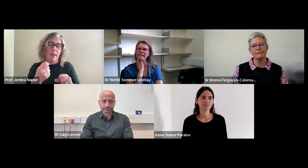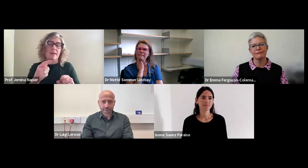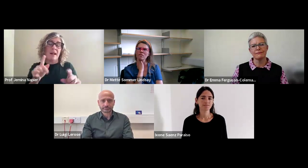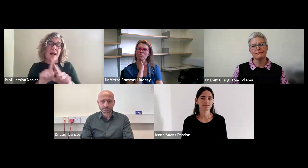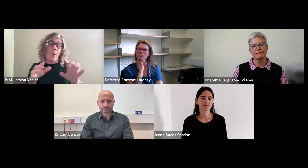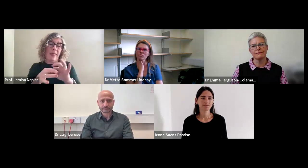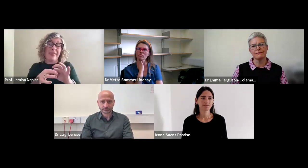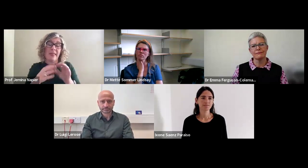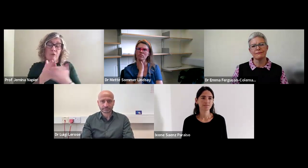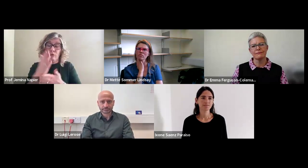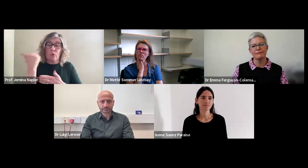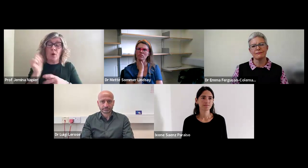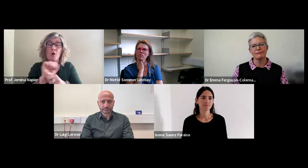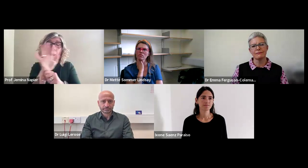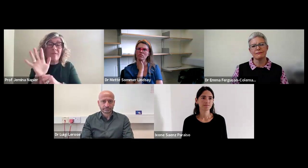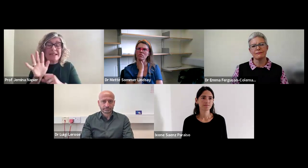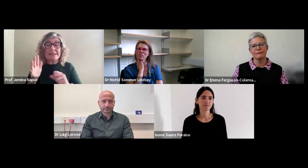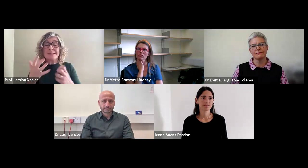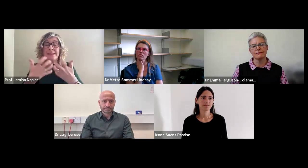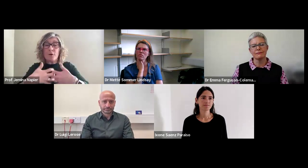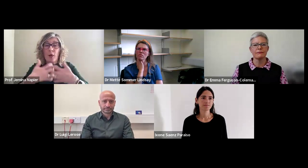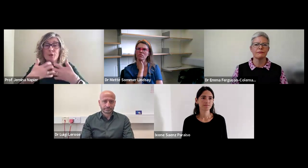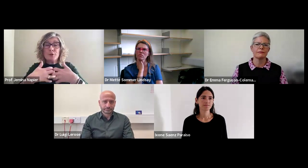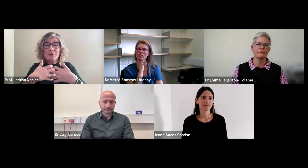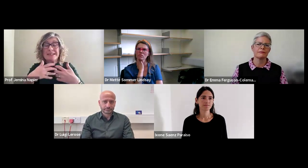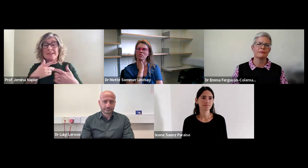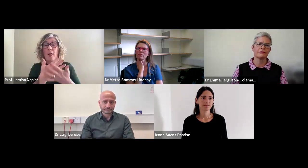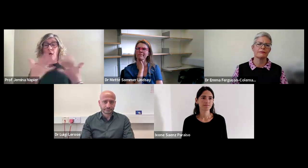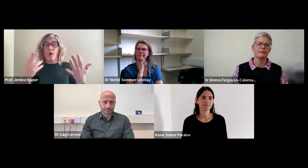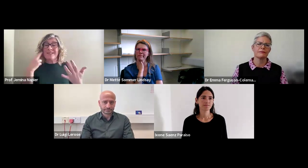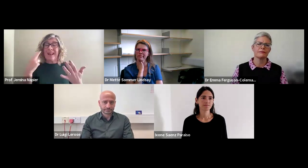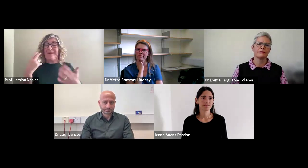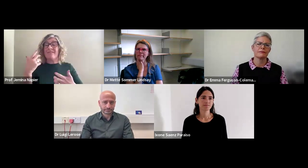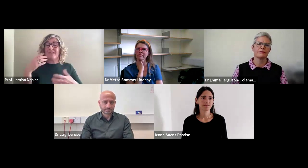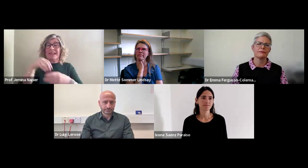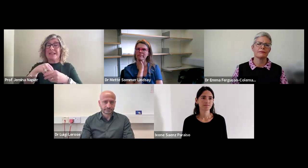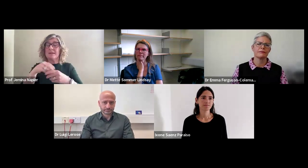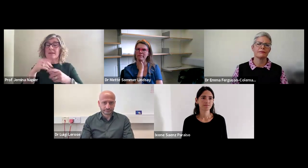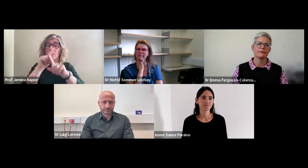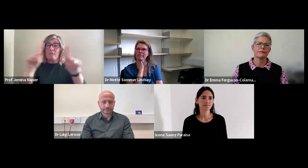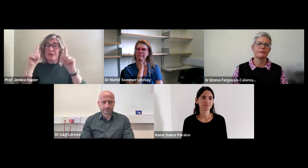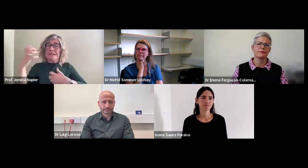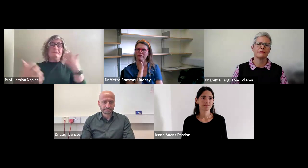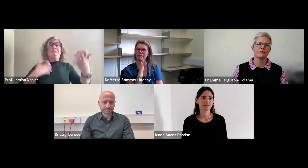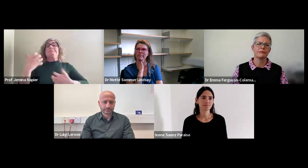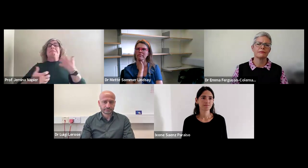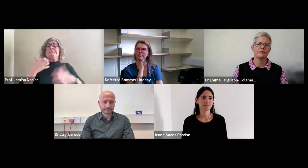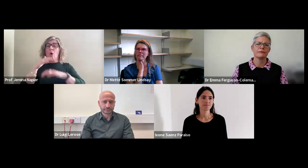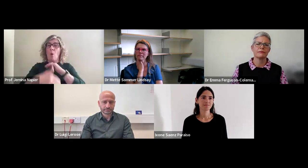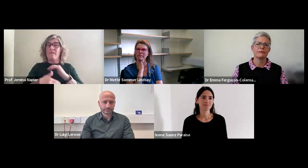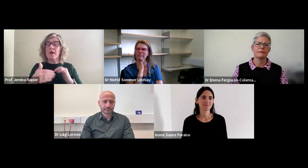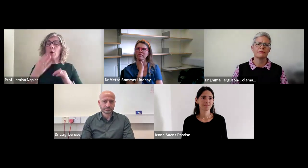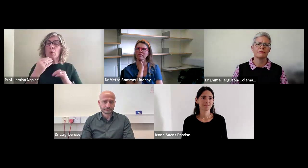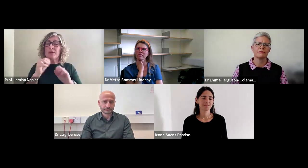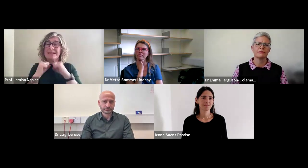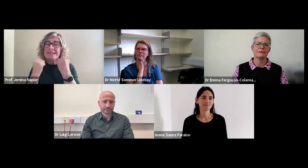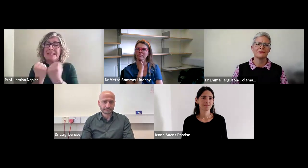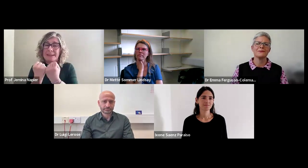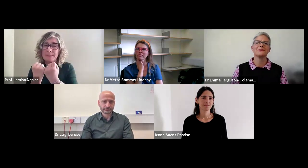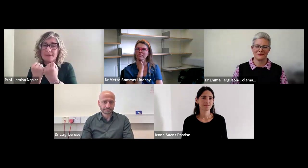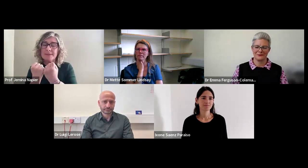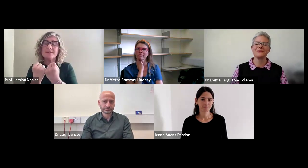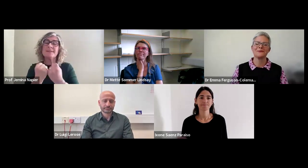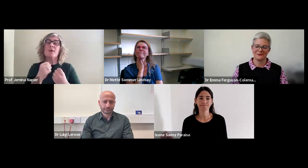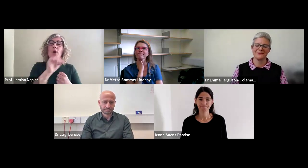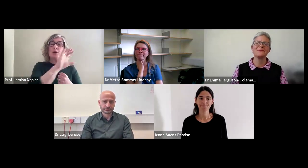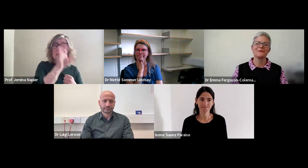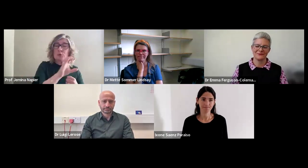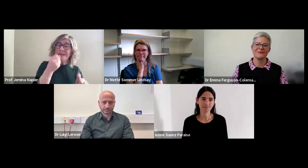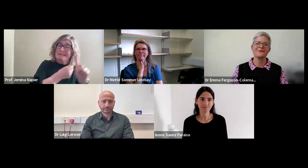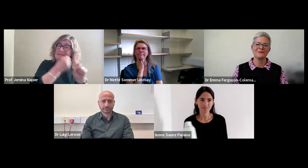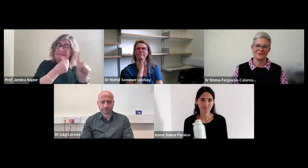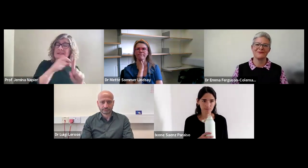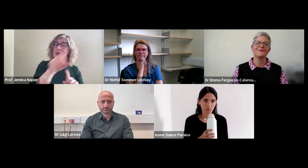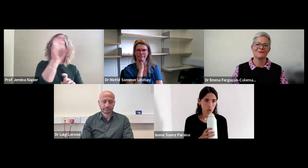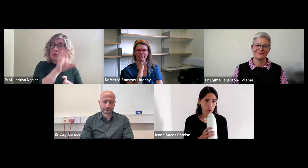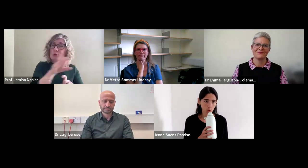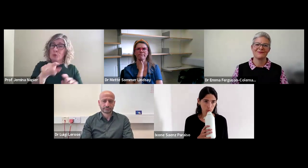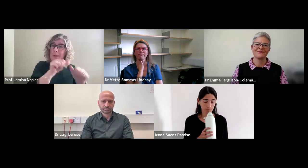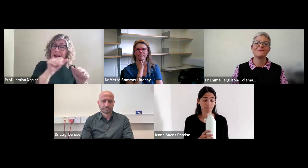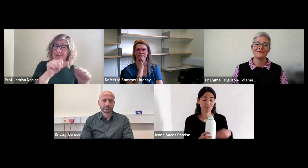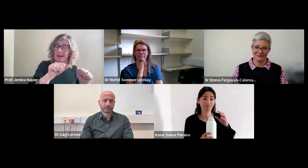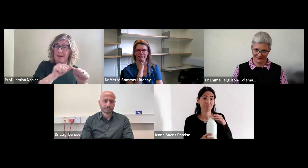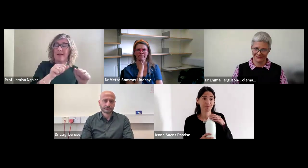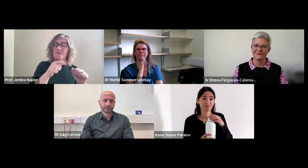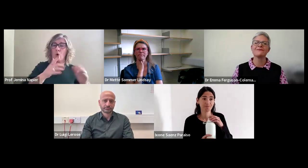I know that through the covid years and deaf people in university were *very* clear about Zoom